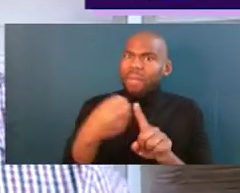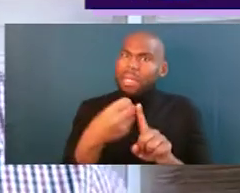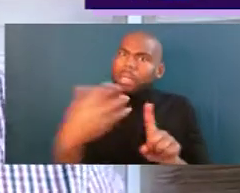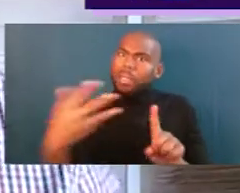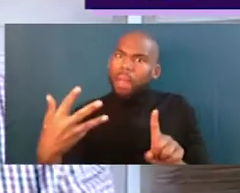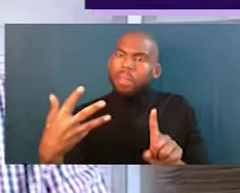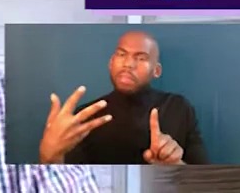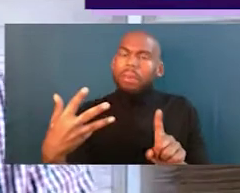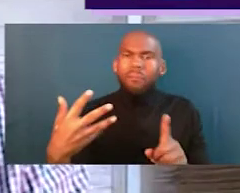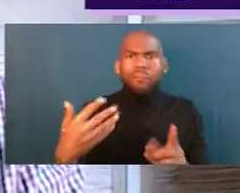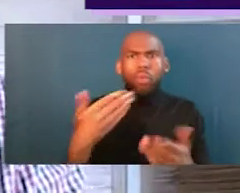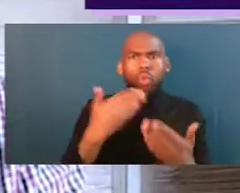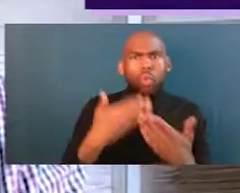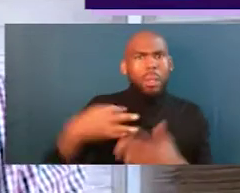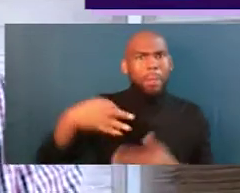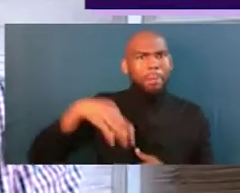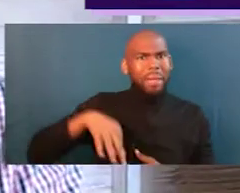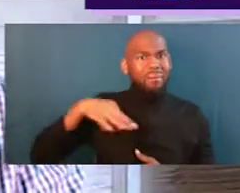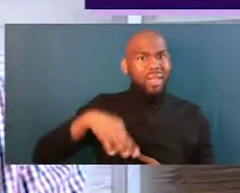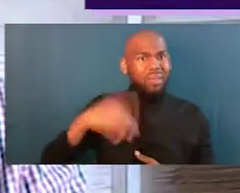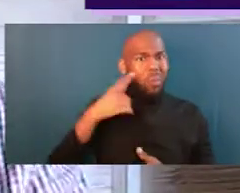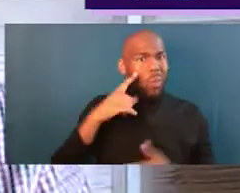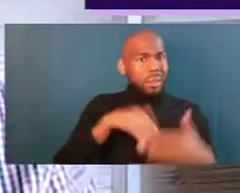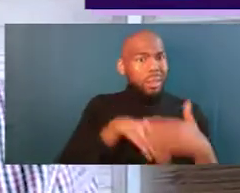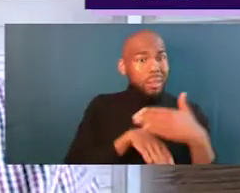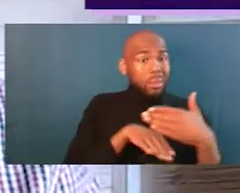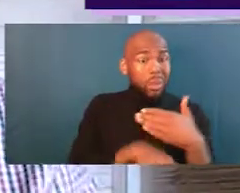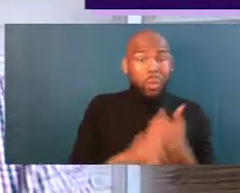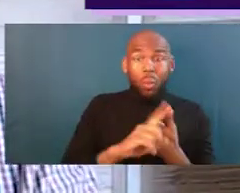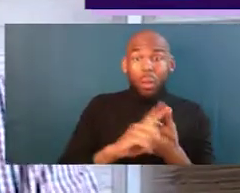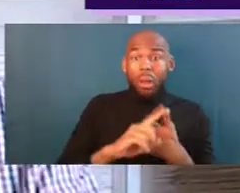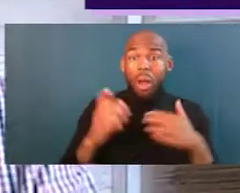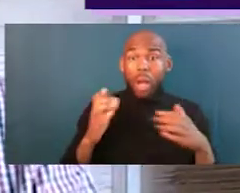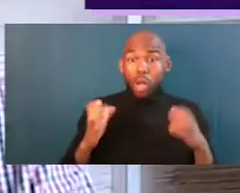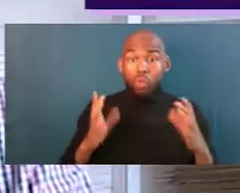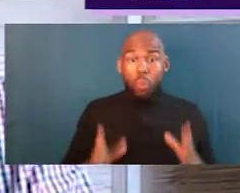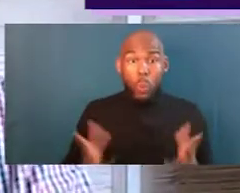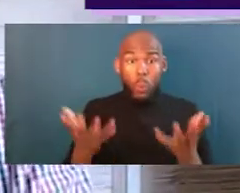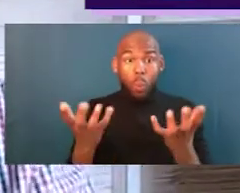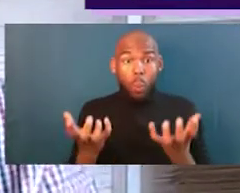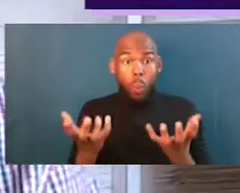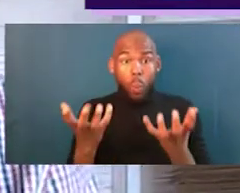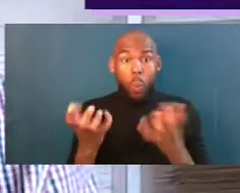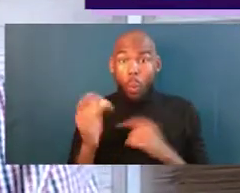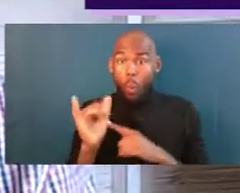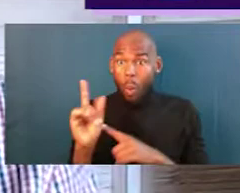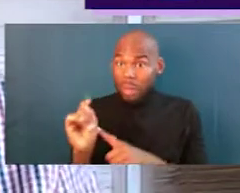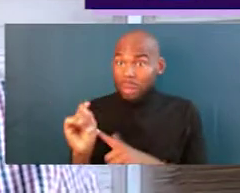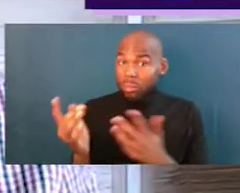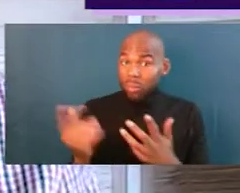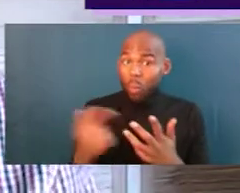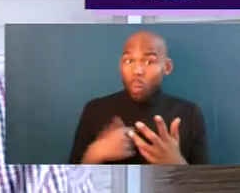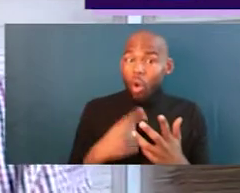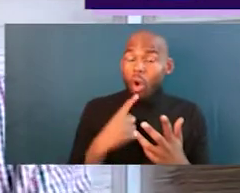of benefits to being more accessible. One is our customers want it, so we are attracting